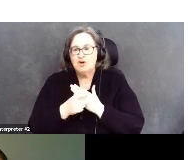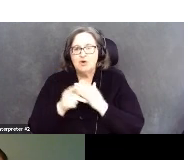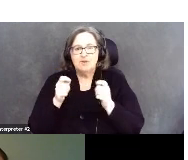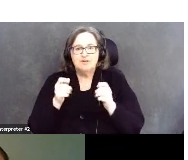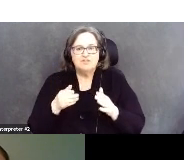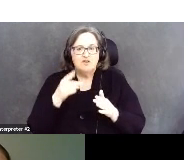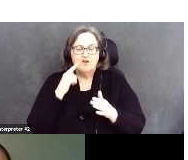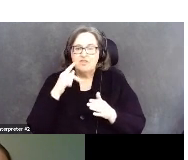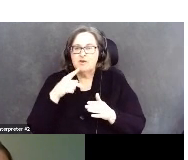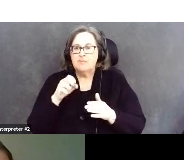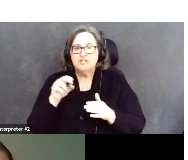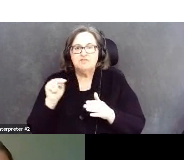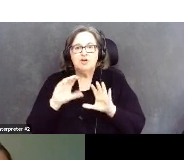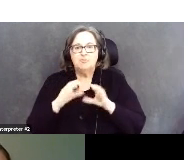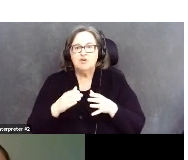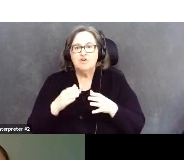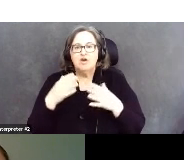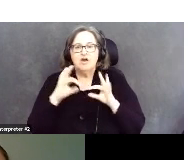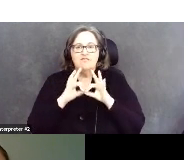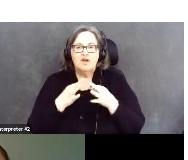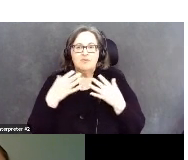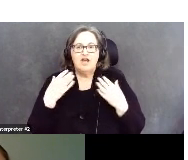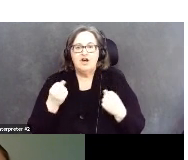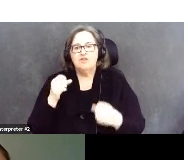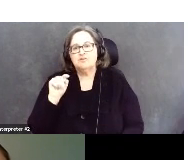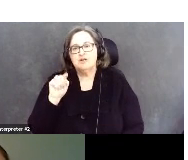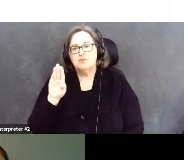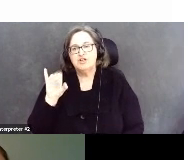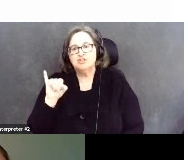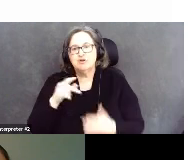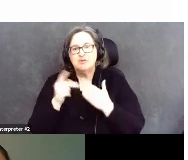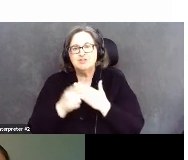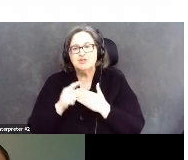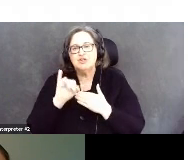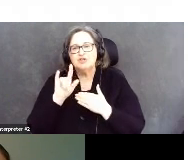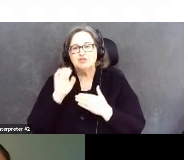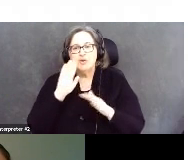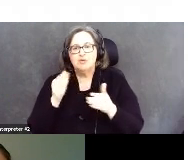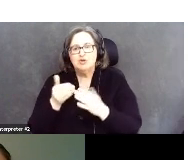of family health's traumatic brain injury programs. Julie will introduce herself in a little